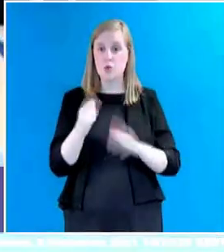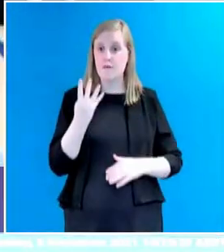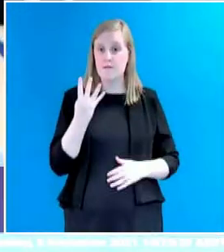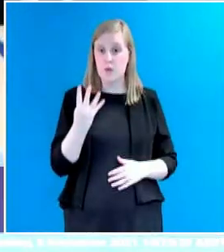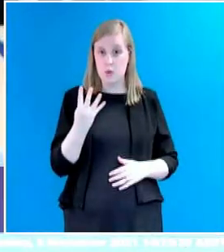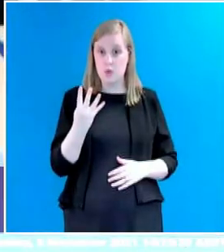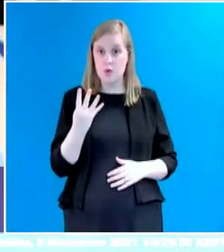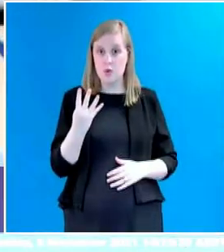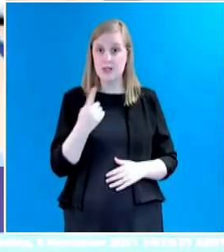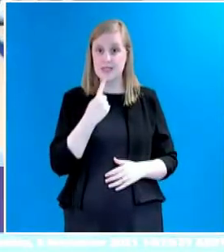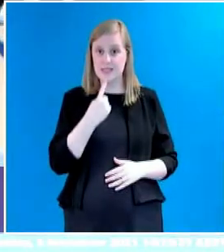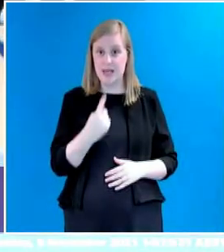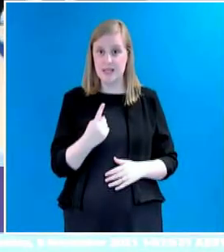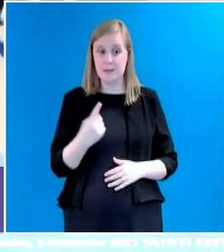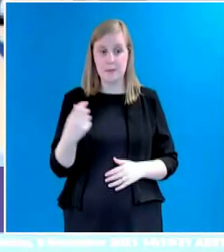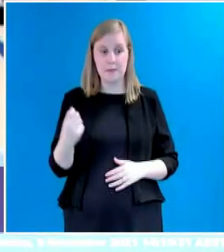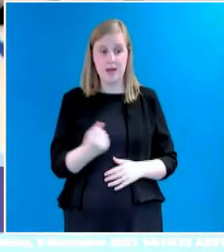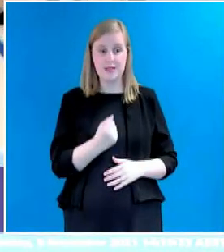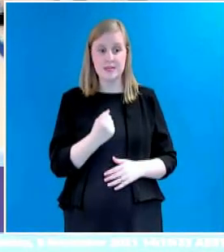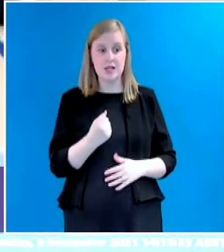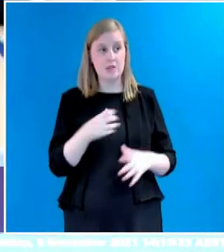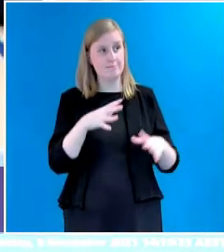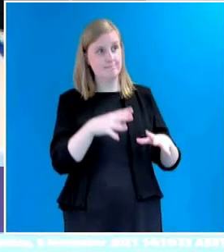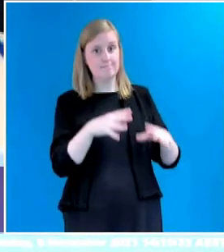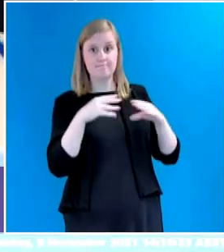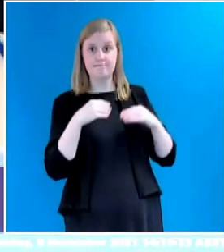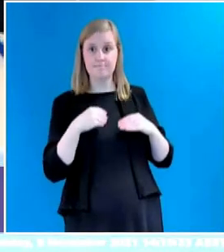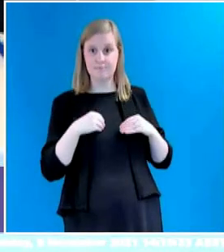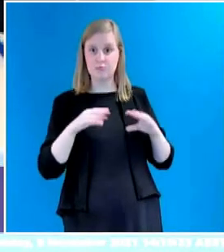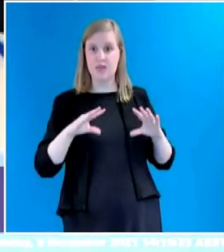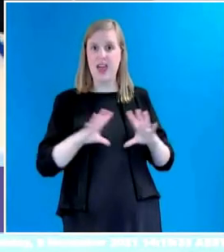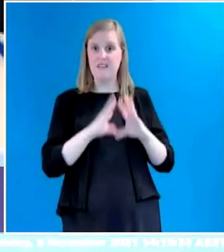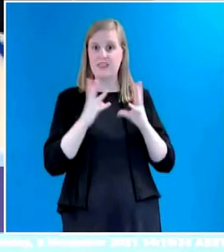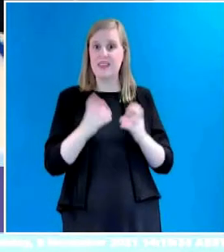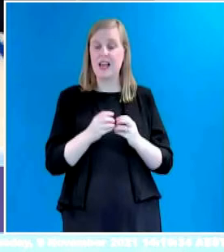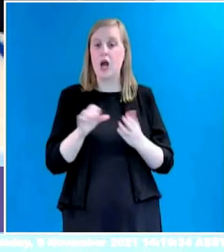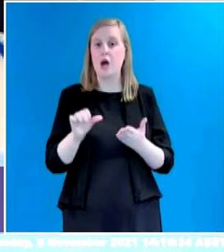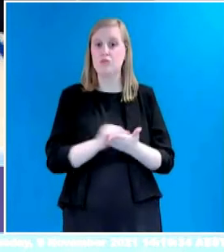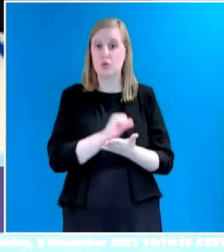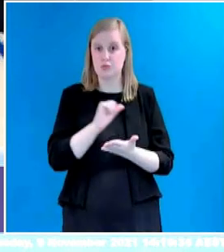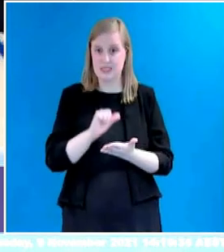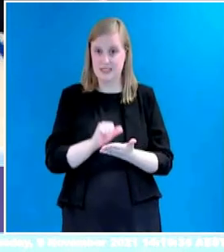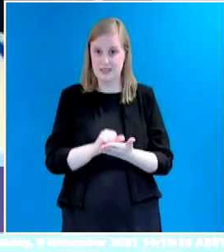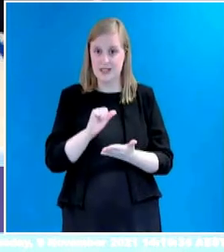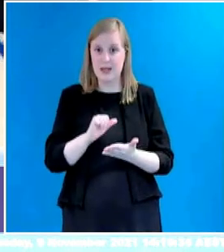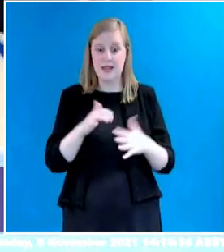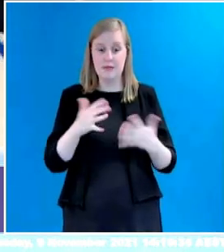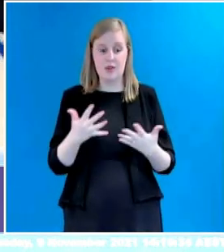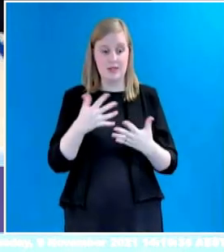there is to adopt all appropriate measures, whether they be legal, administrative or otherwise.